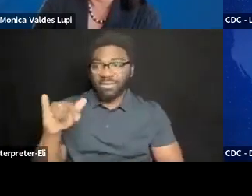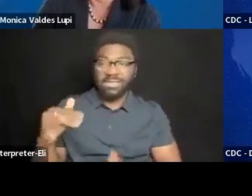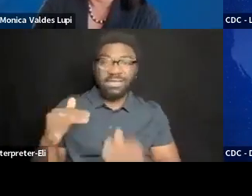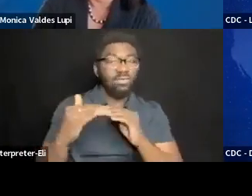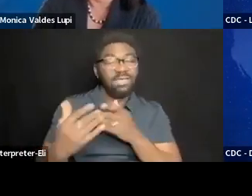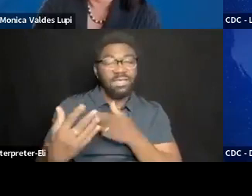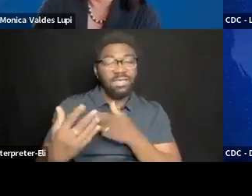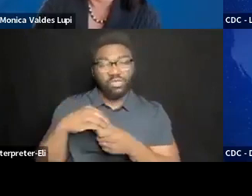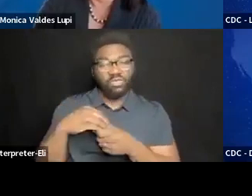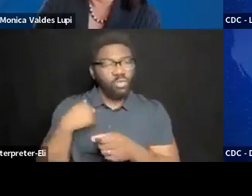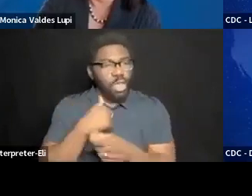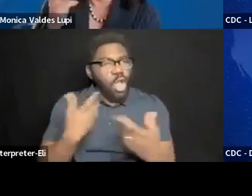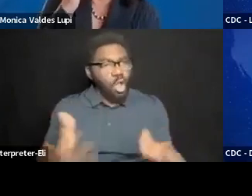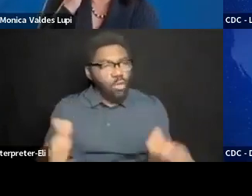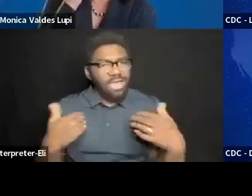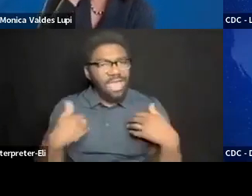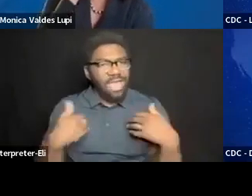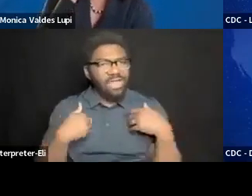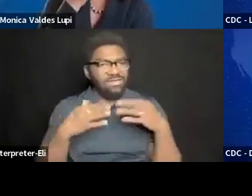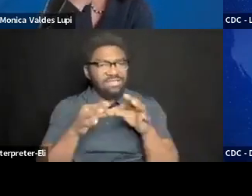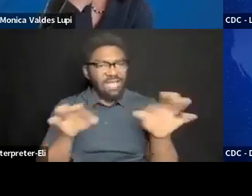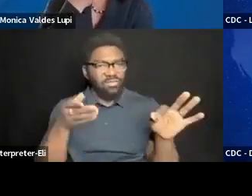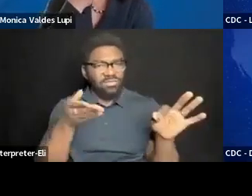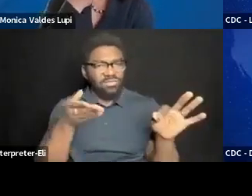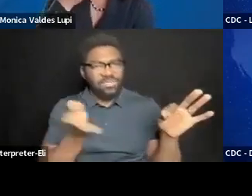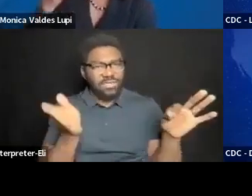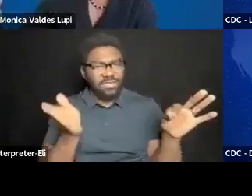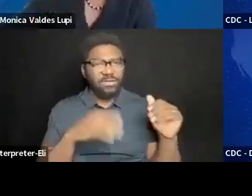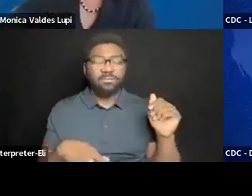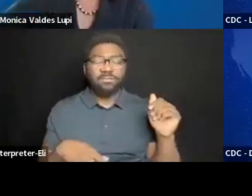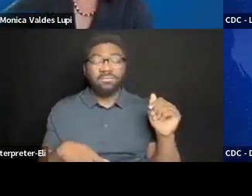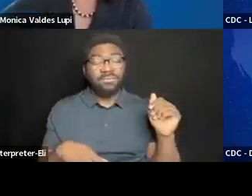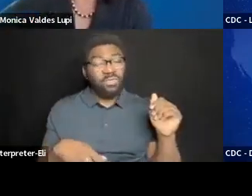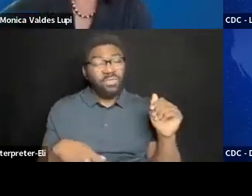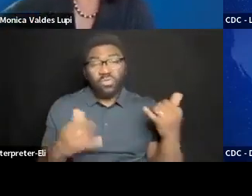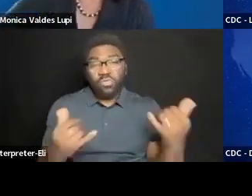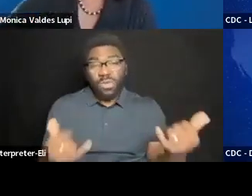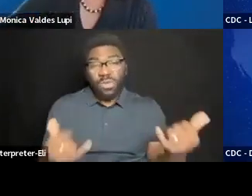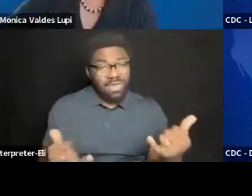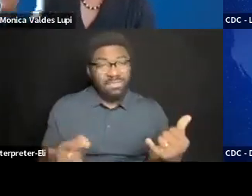Now, with regard to health equity, this is really, really all about access.